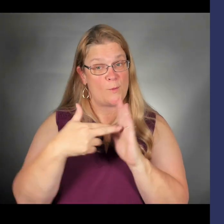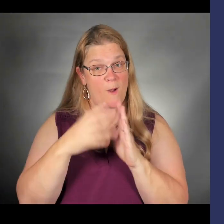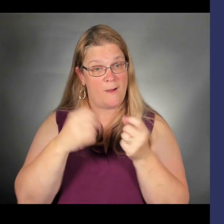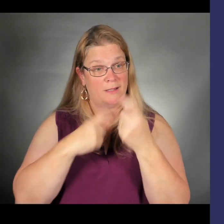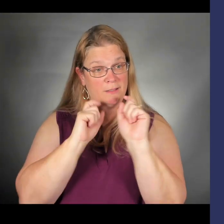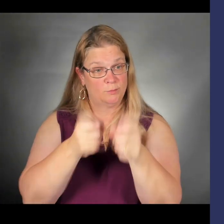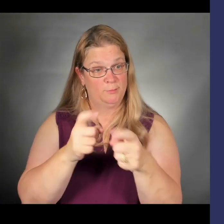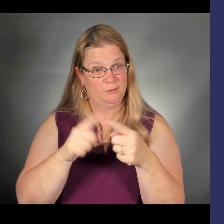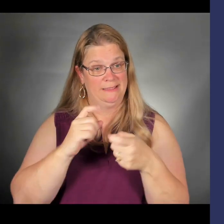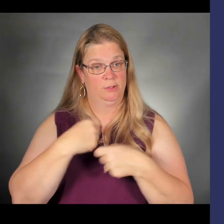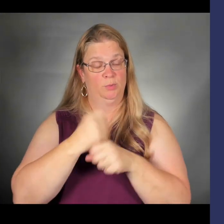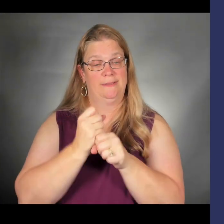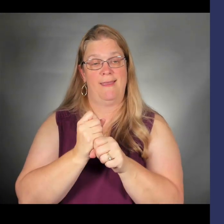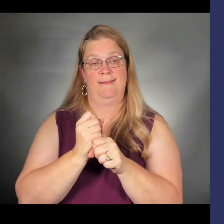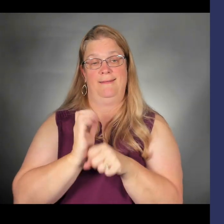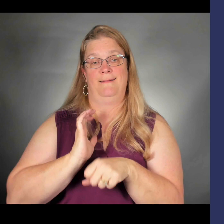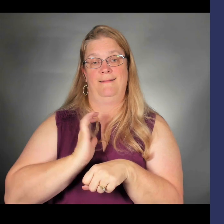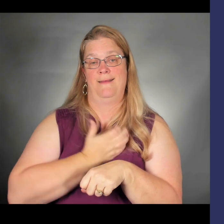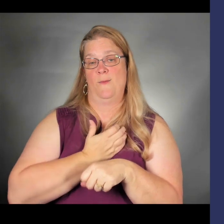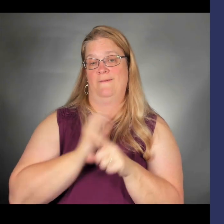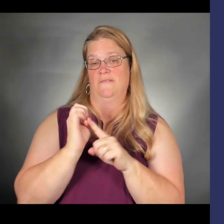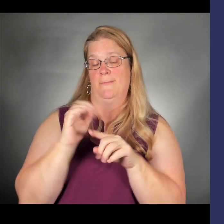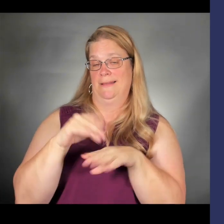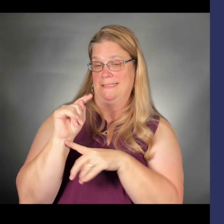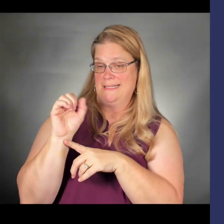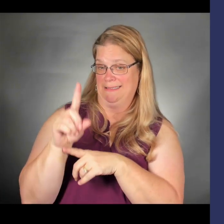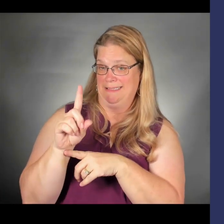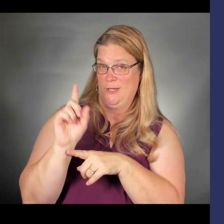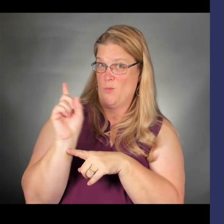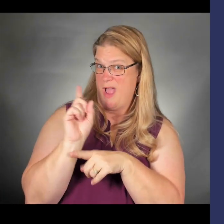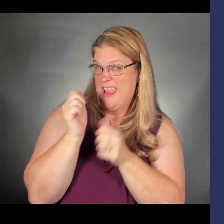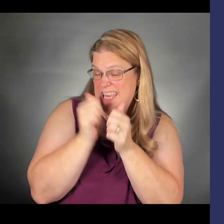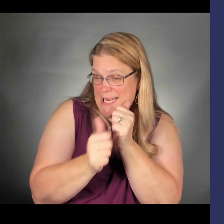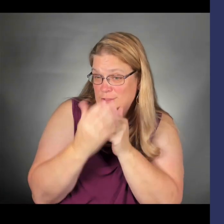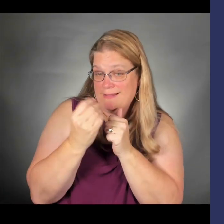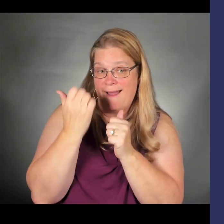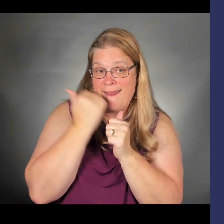Thank you for your role in contribution in creating an environment at TSD